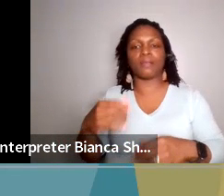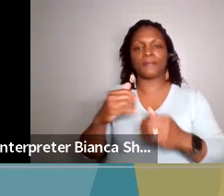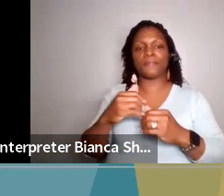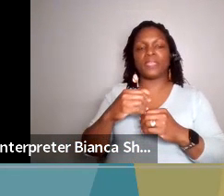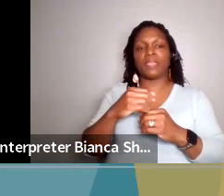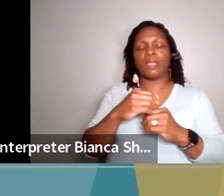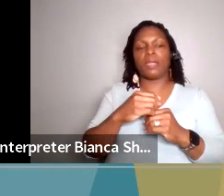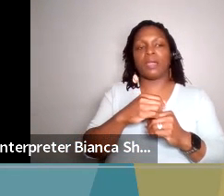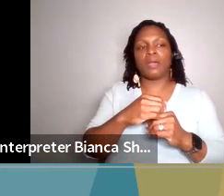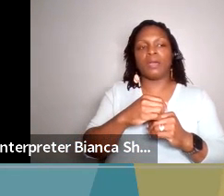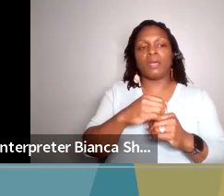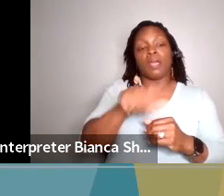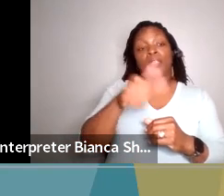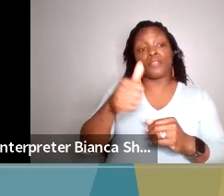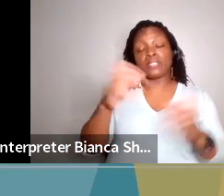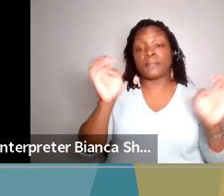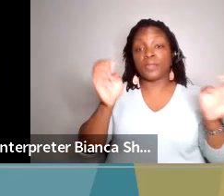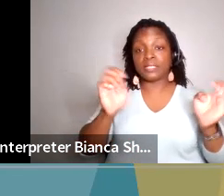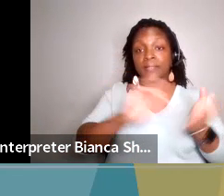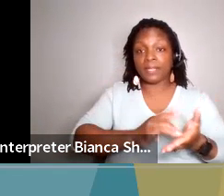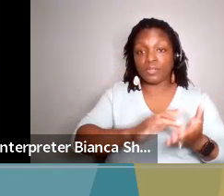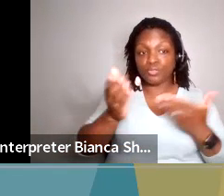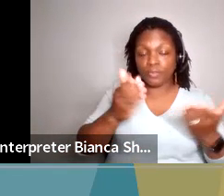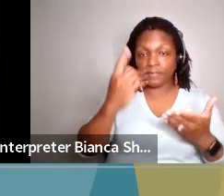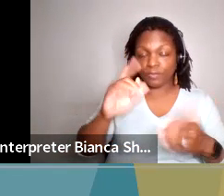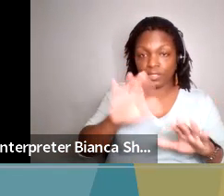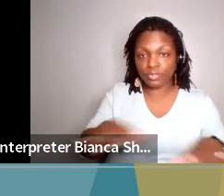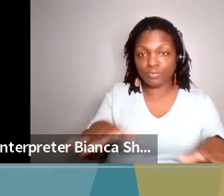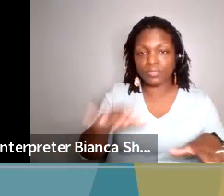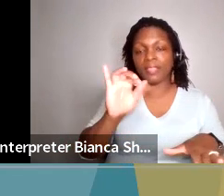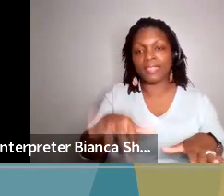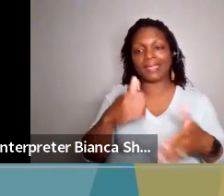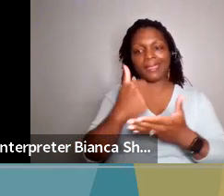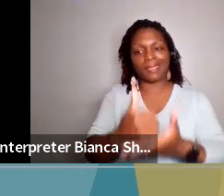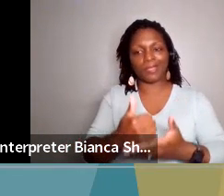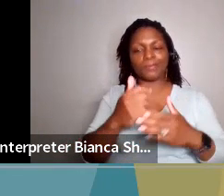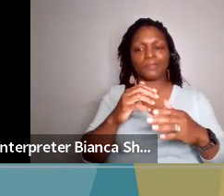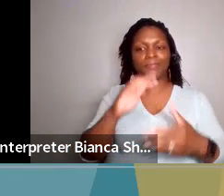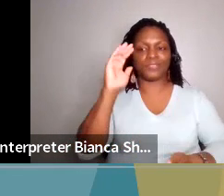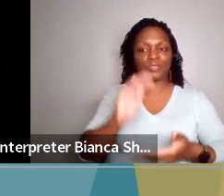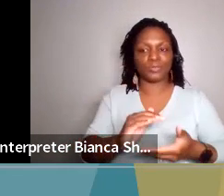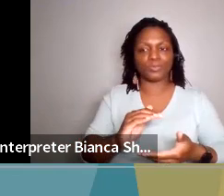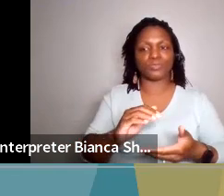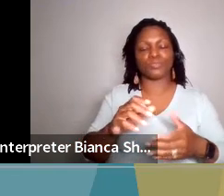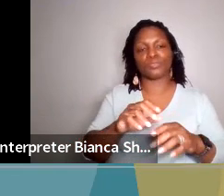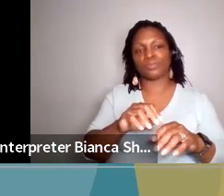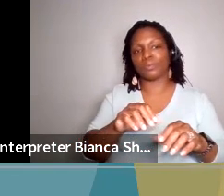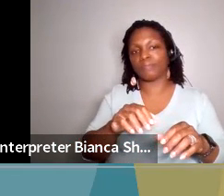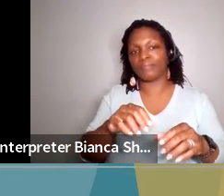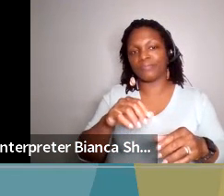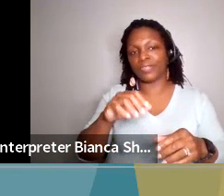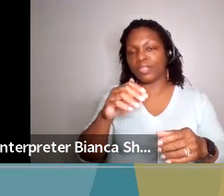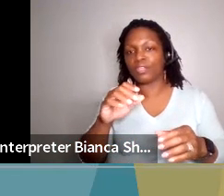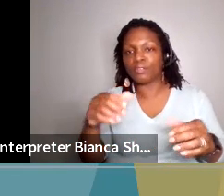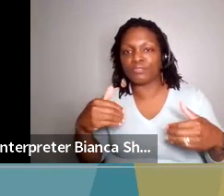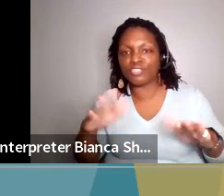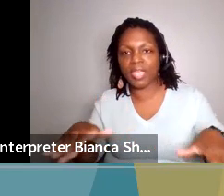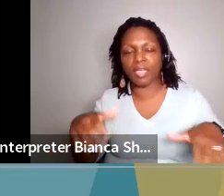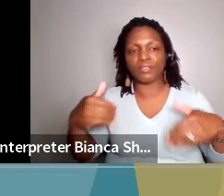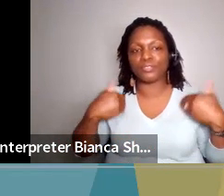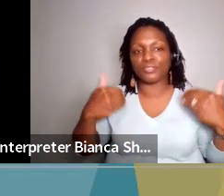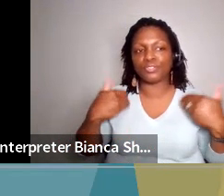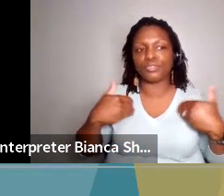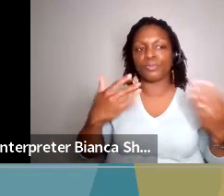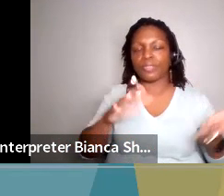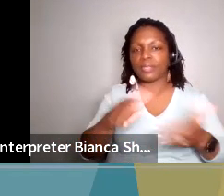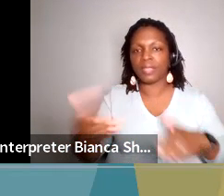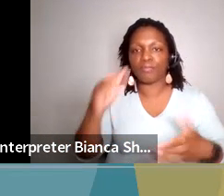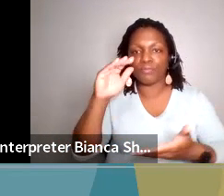Another one is the emergency medical services for children, and that is initiative designed to reduce child and youth, morbidity and mortality caused by acute illness or injury.